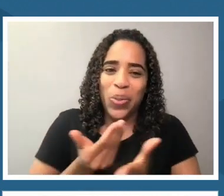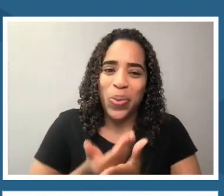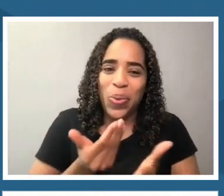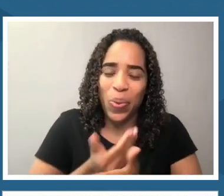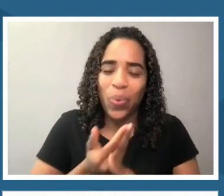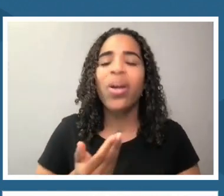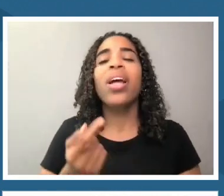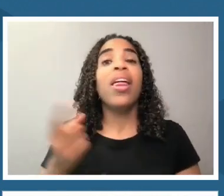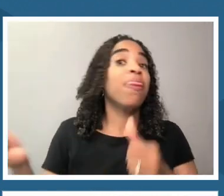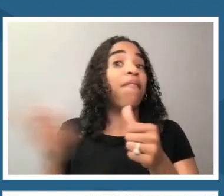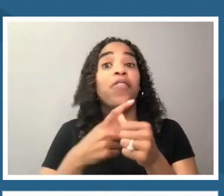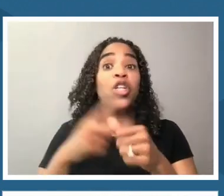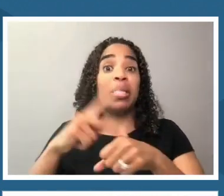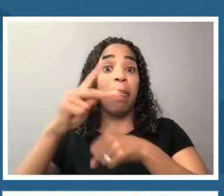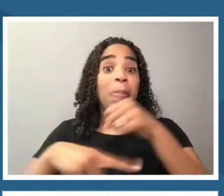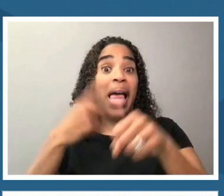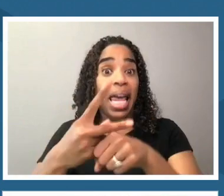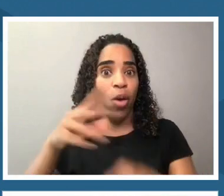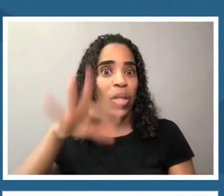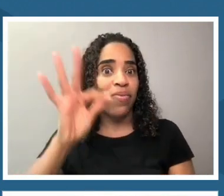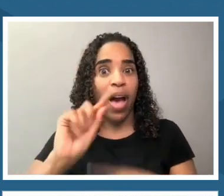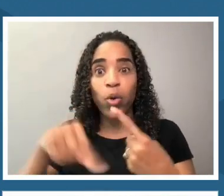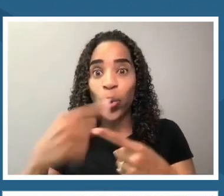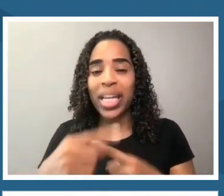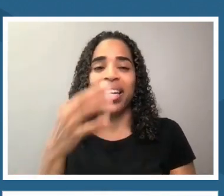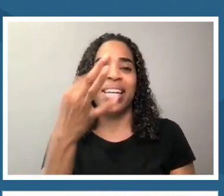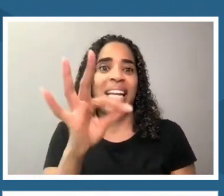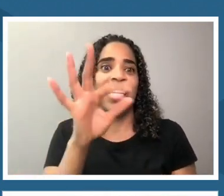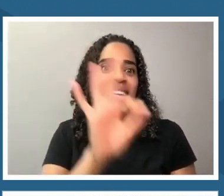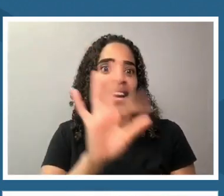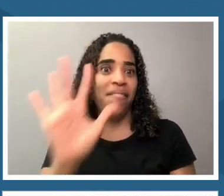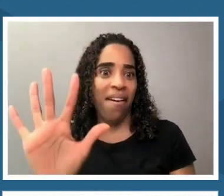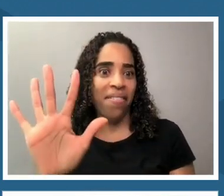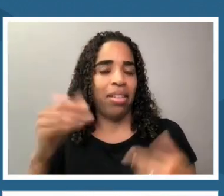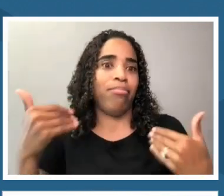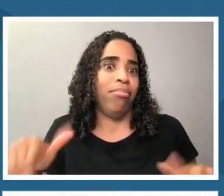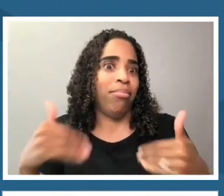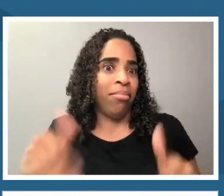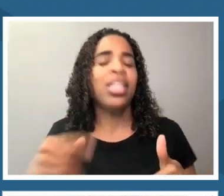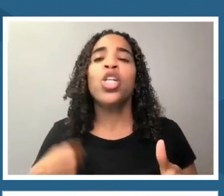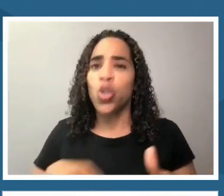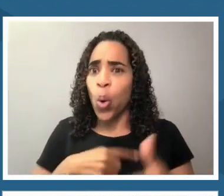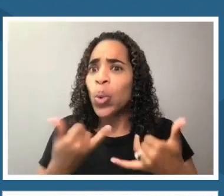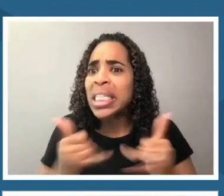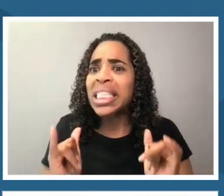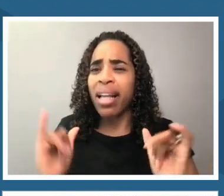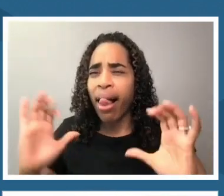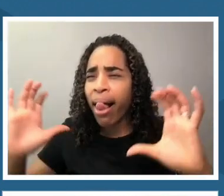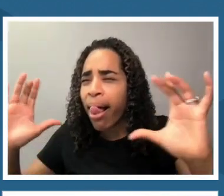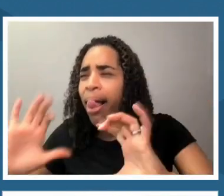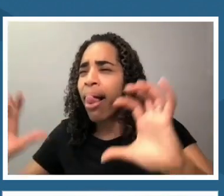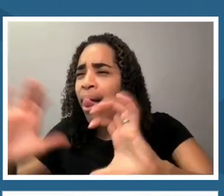was discovered in 1995 in the early 90s um so we're still